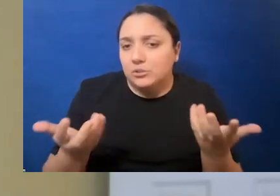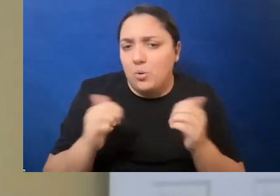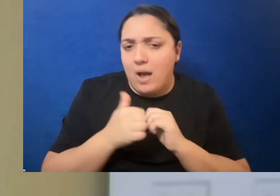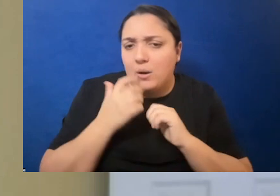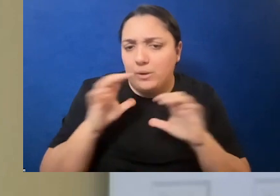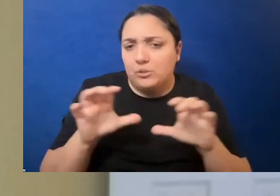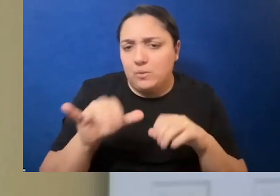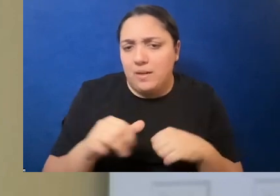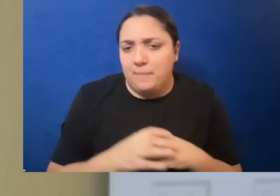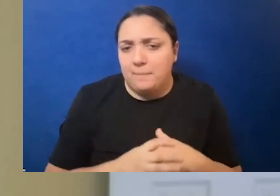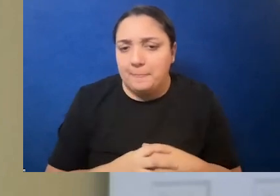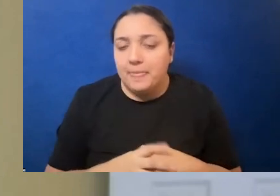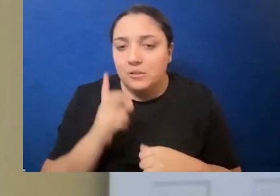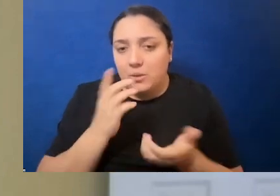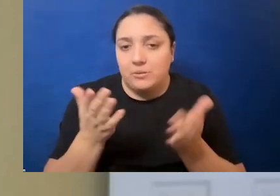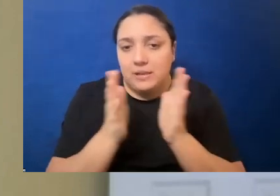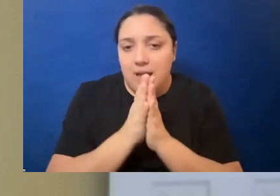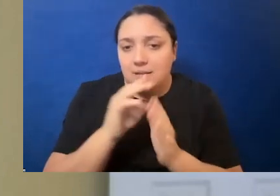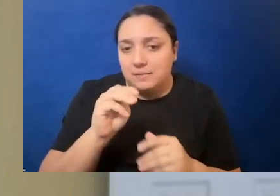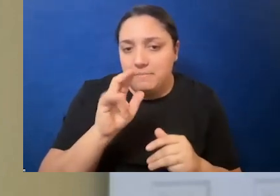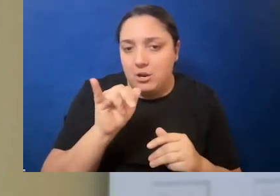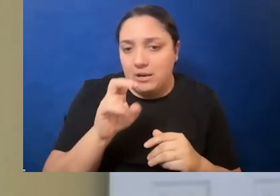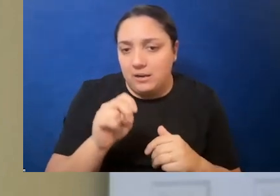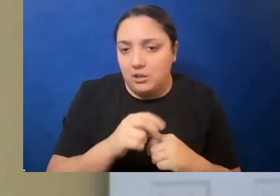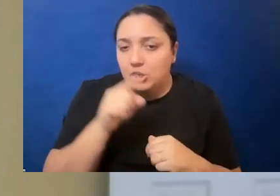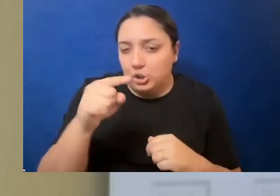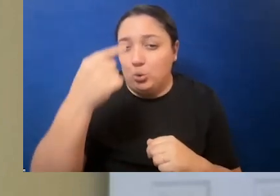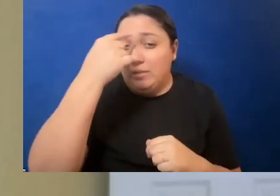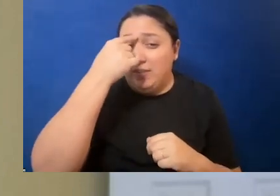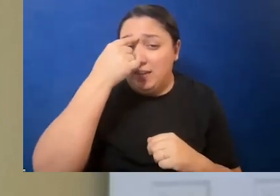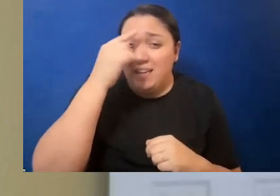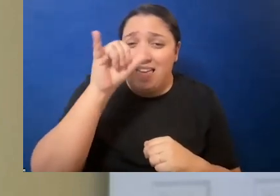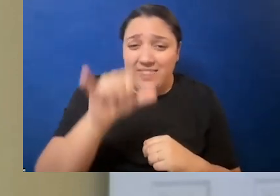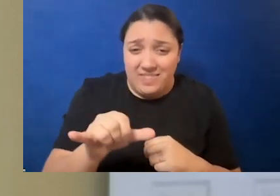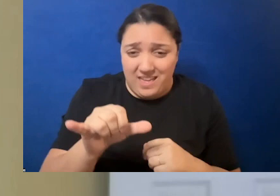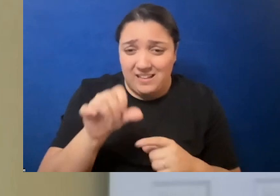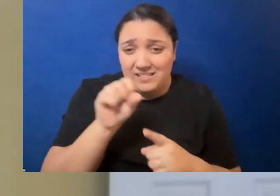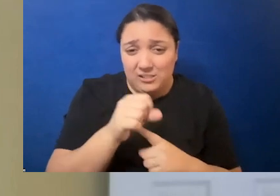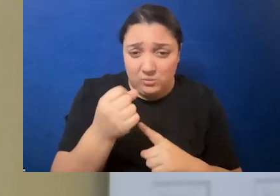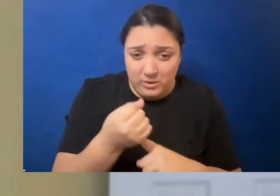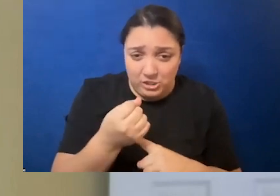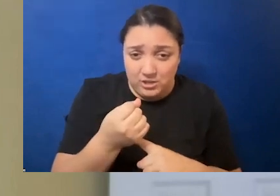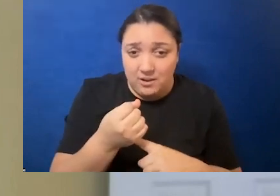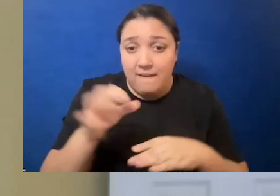HOW DO WE GO ABOUT THAT? I WILL ASK MARION, DO YOU THINK THAT IN THAT INSTANCE THAT A